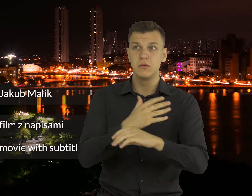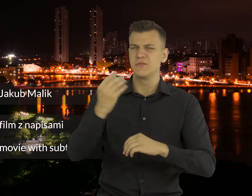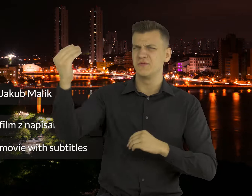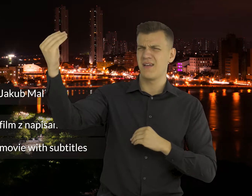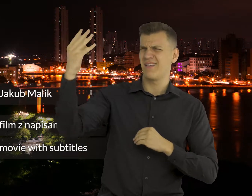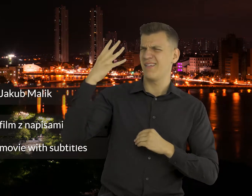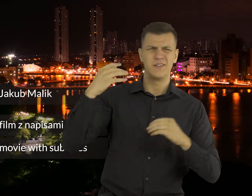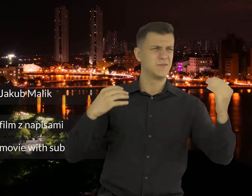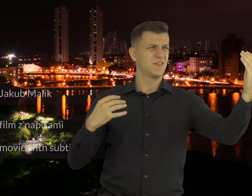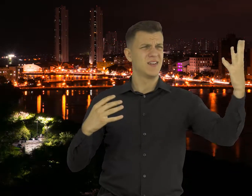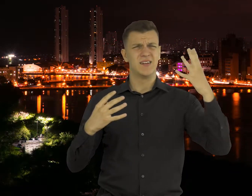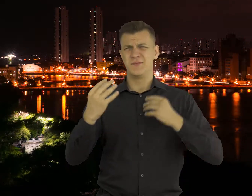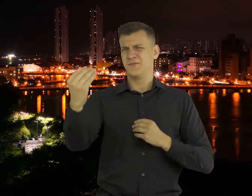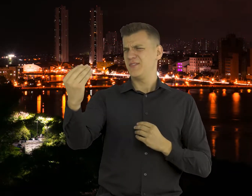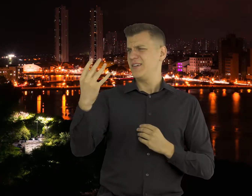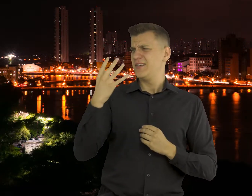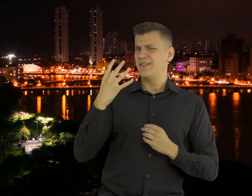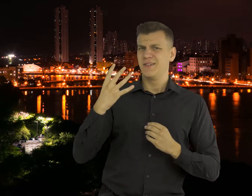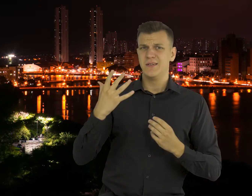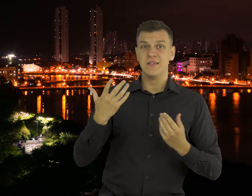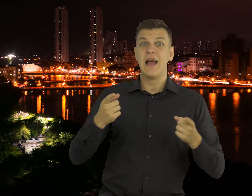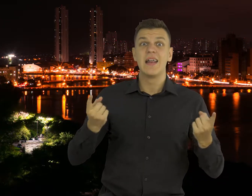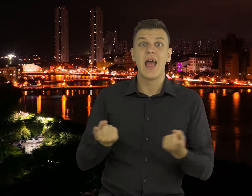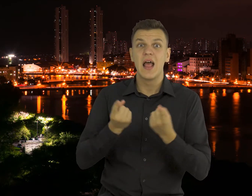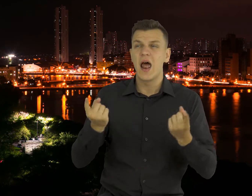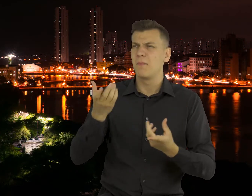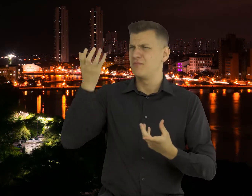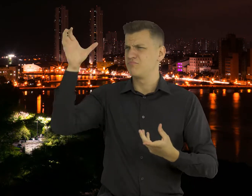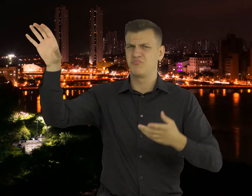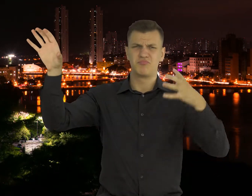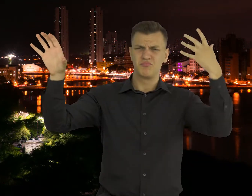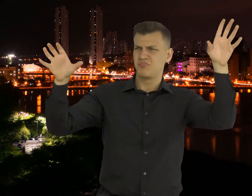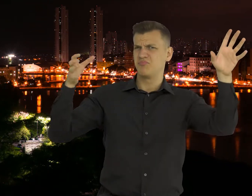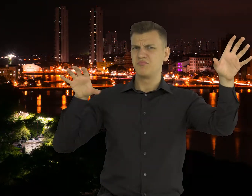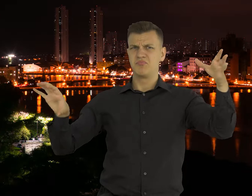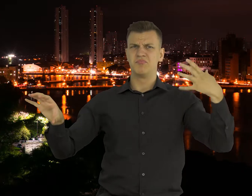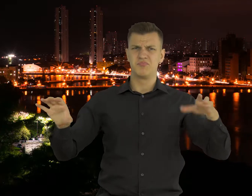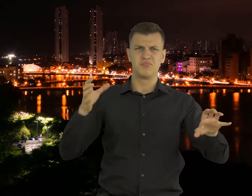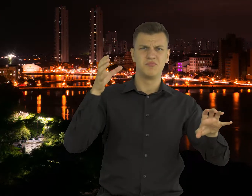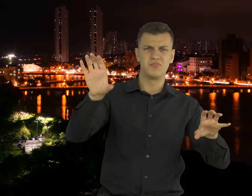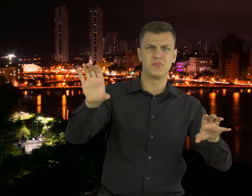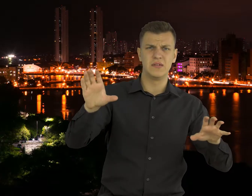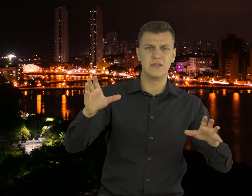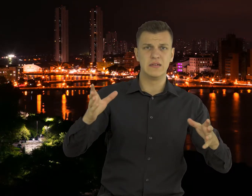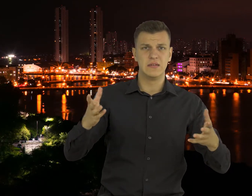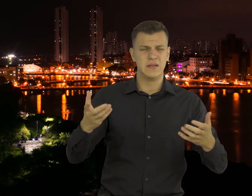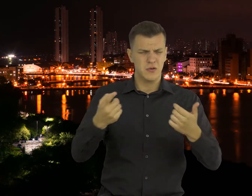lights on all sides and ubiquitous advertisements;